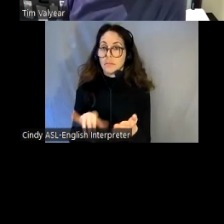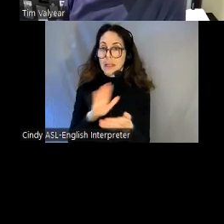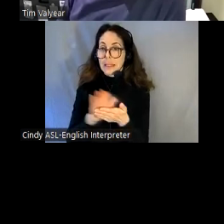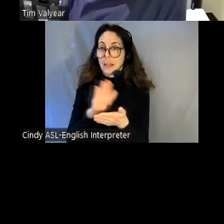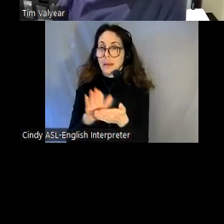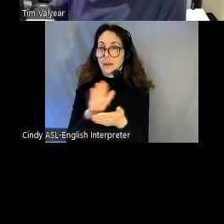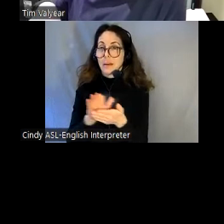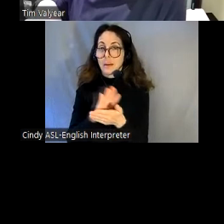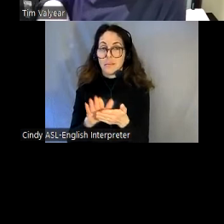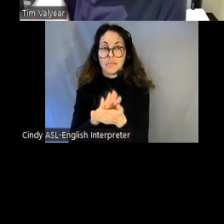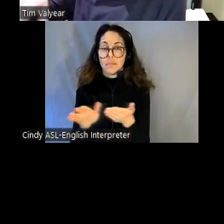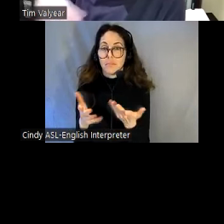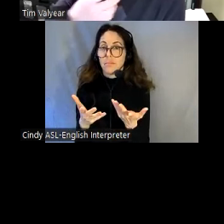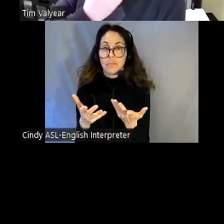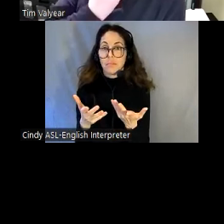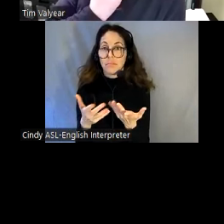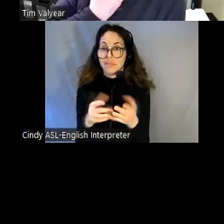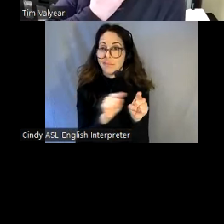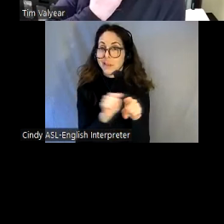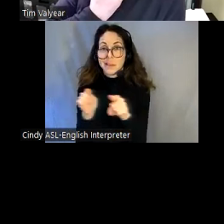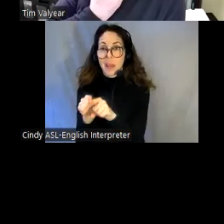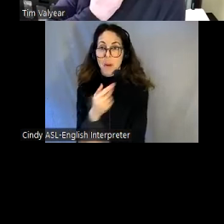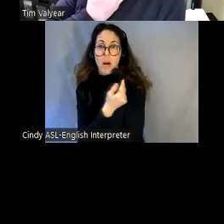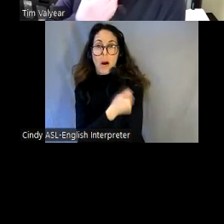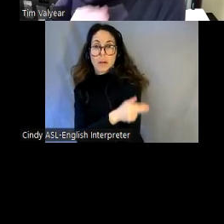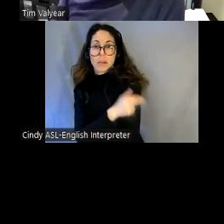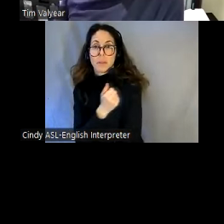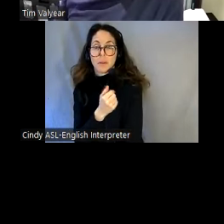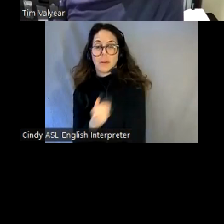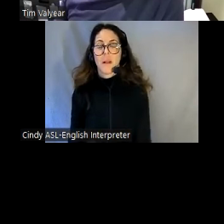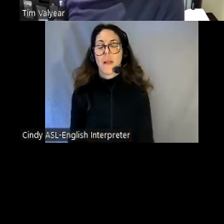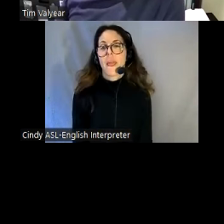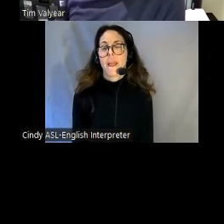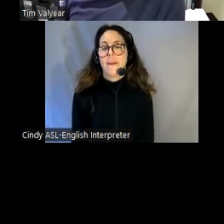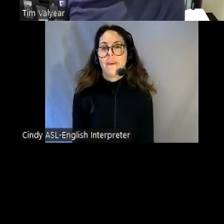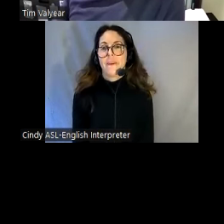to give yourself a